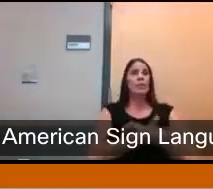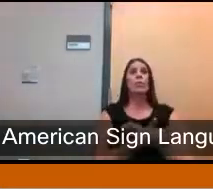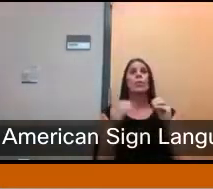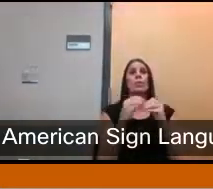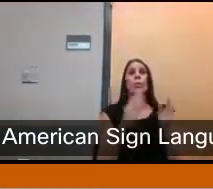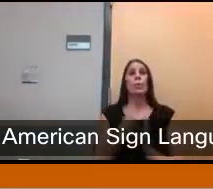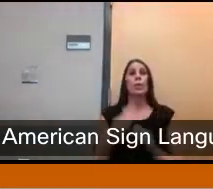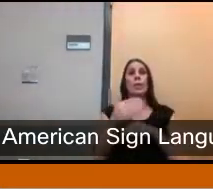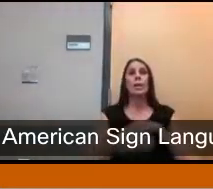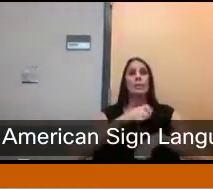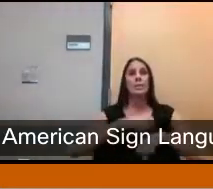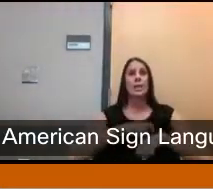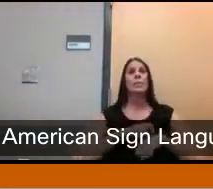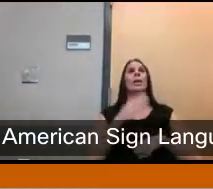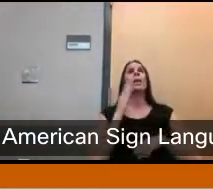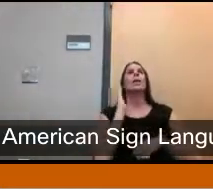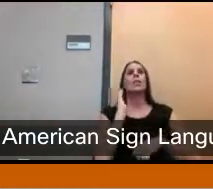quickly testing and sharing messages. That work.